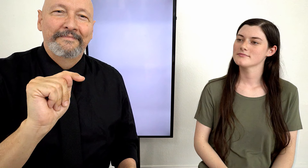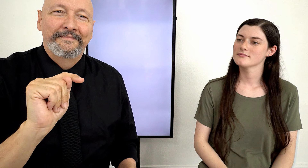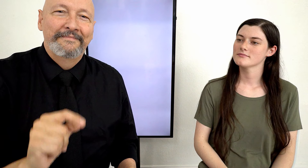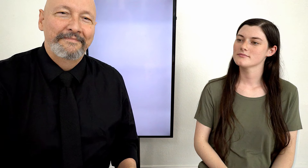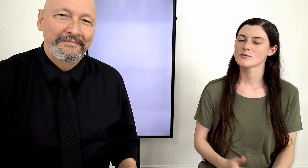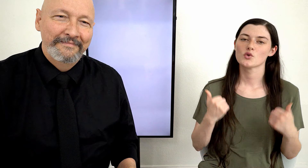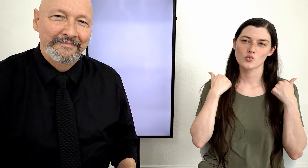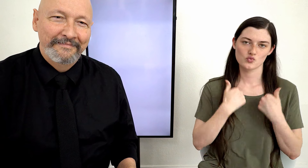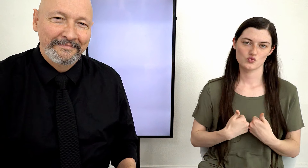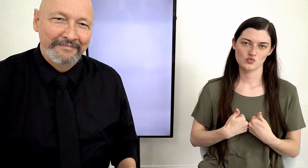coat